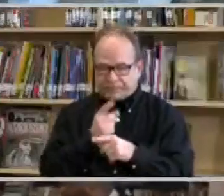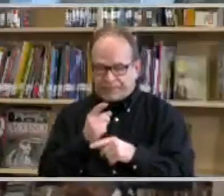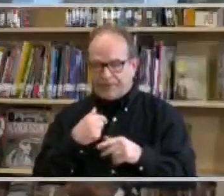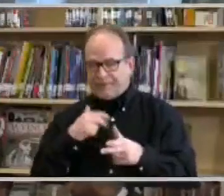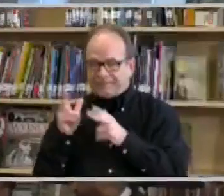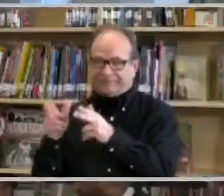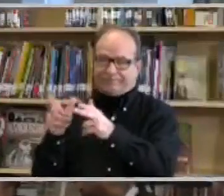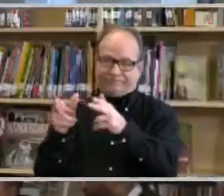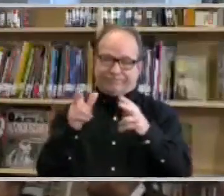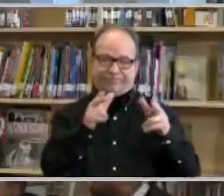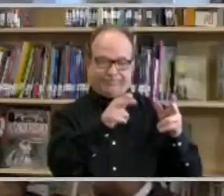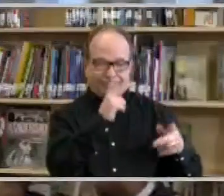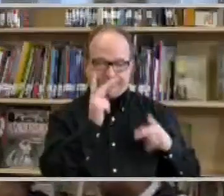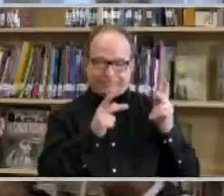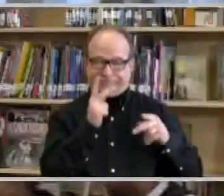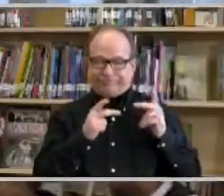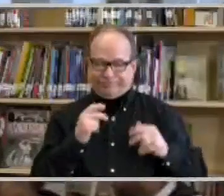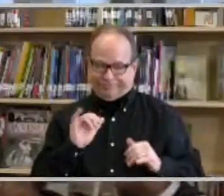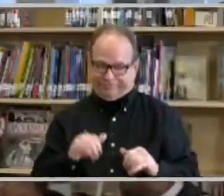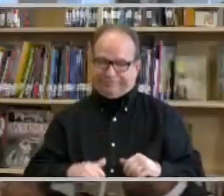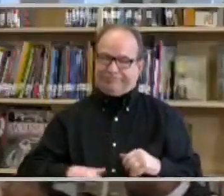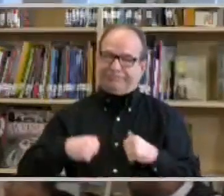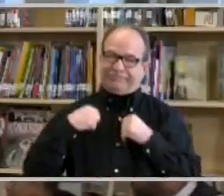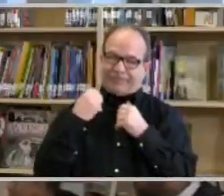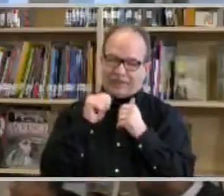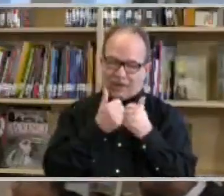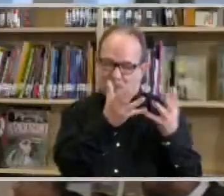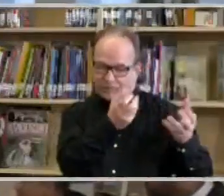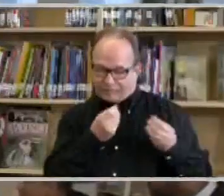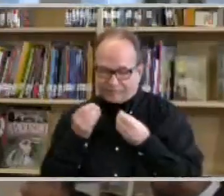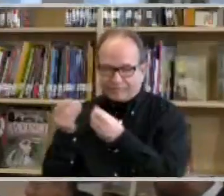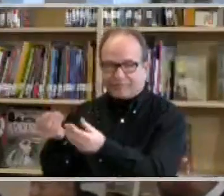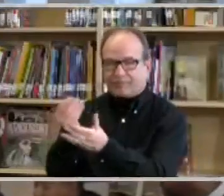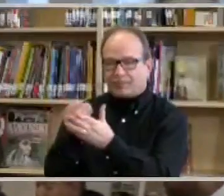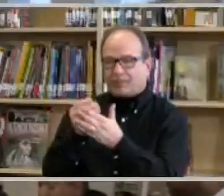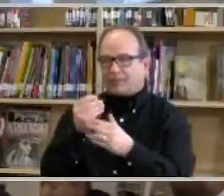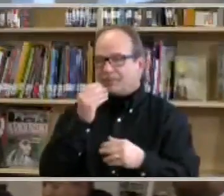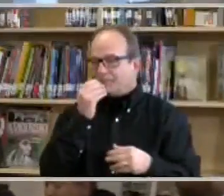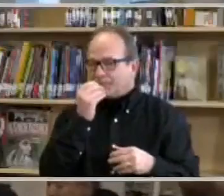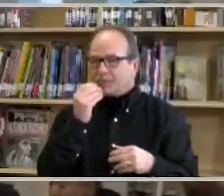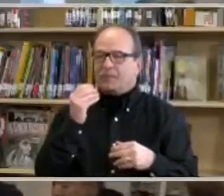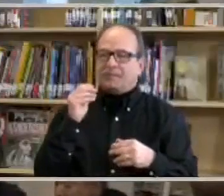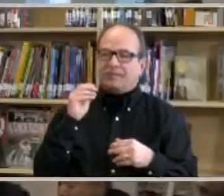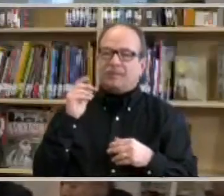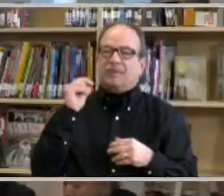YOUNGER SIBLINGS. TO DAT DO THAT -- --